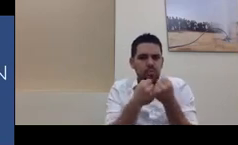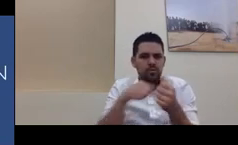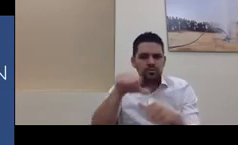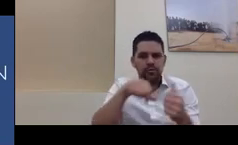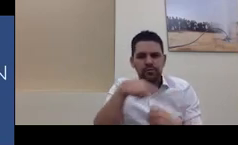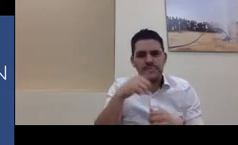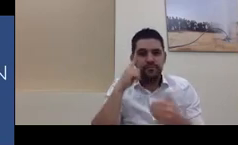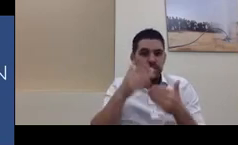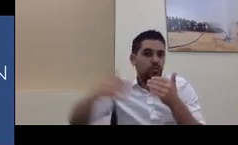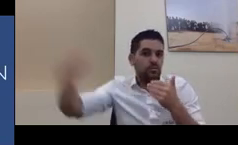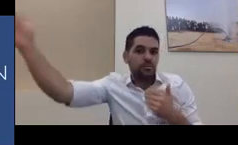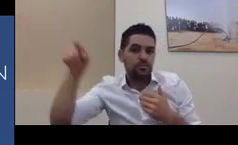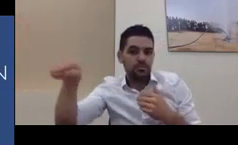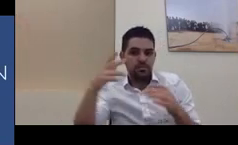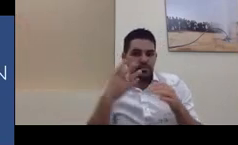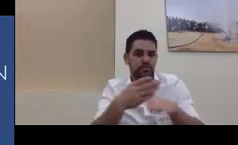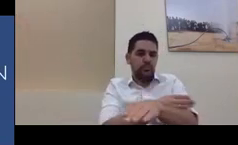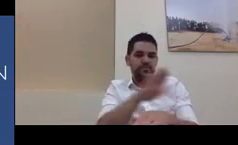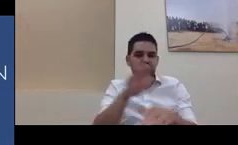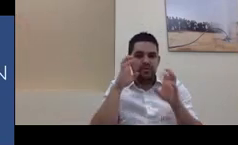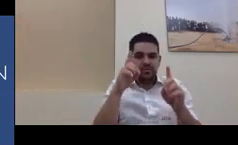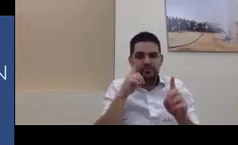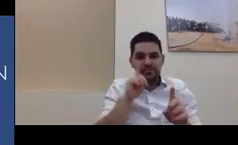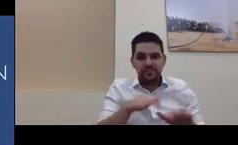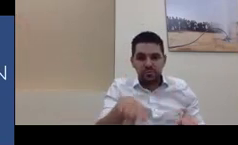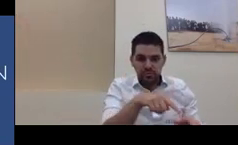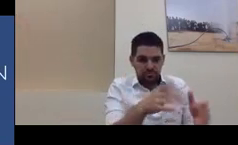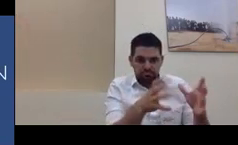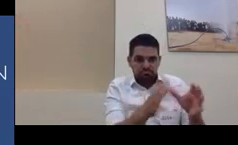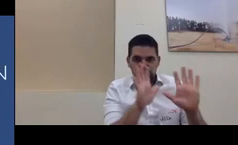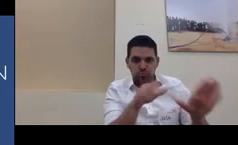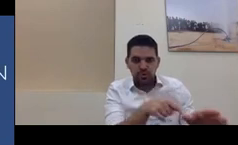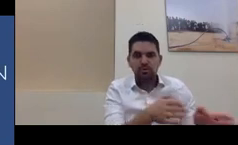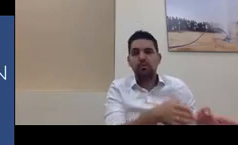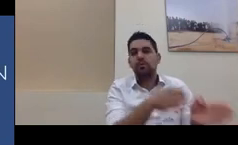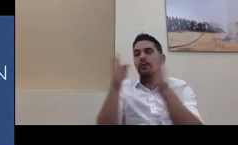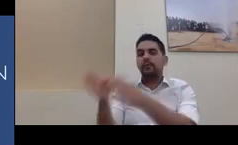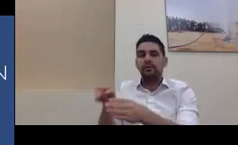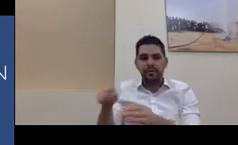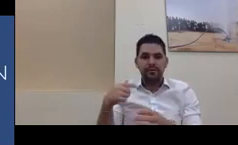how we can support one another for future and trying to improve for children.